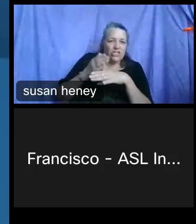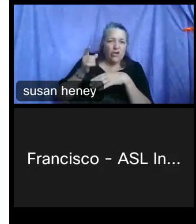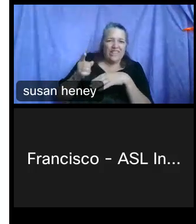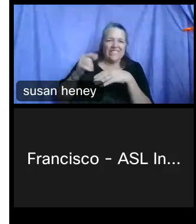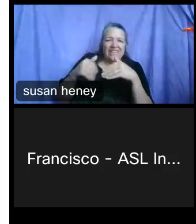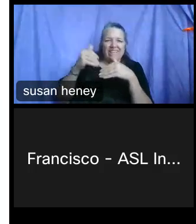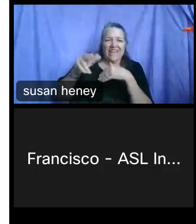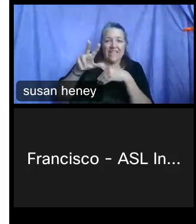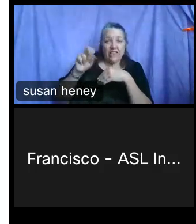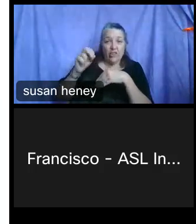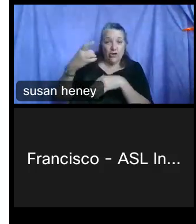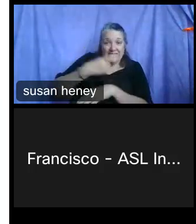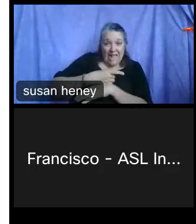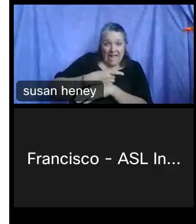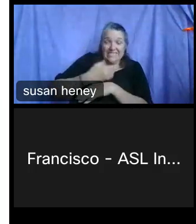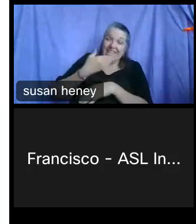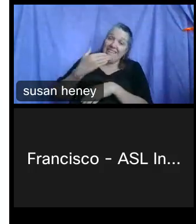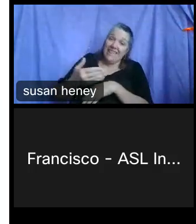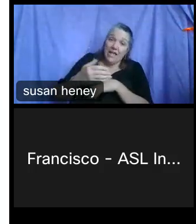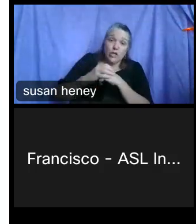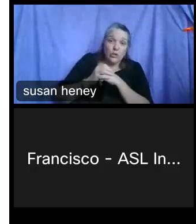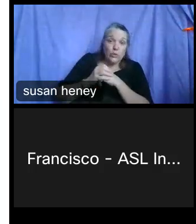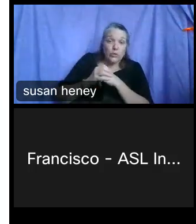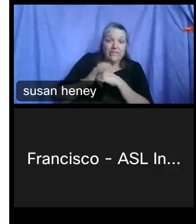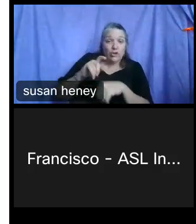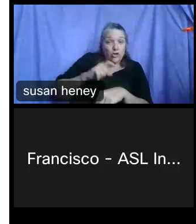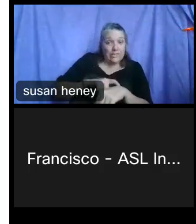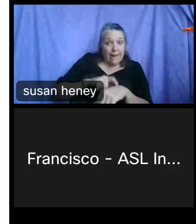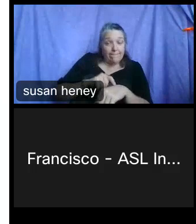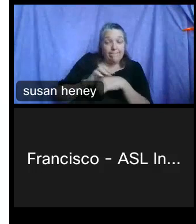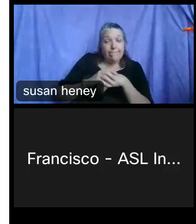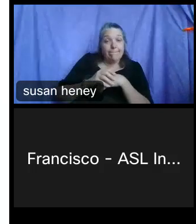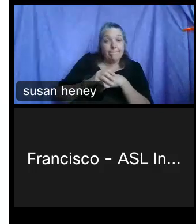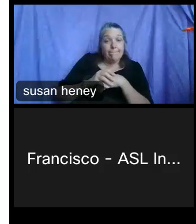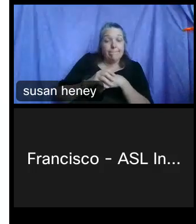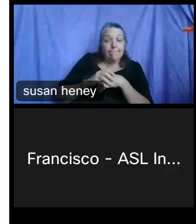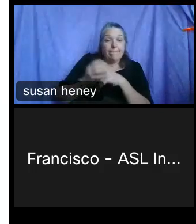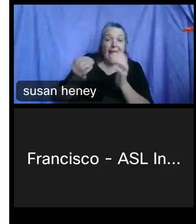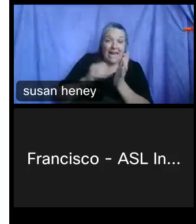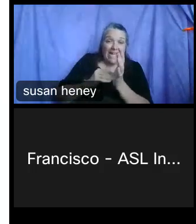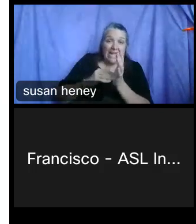and we thank you very much for your time today, and we apologize once again for the interruption.